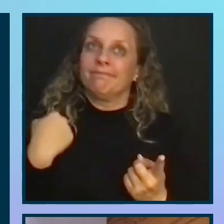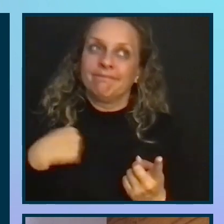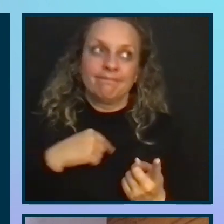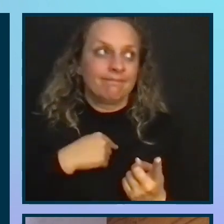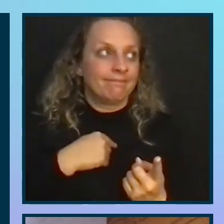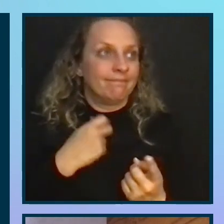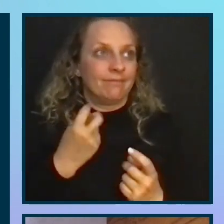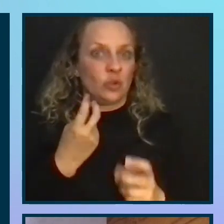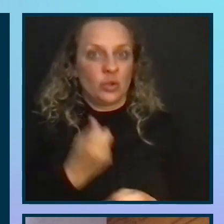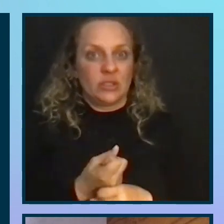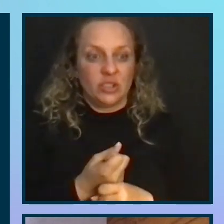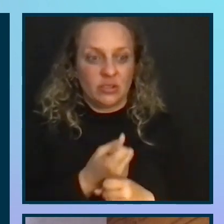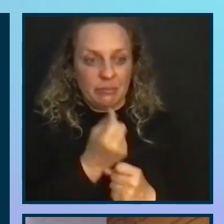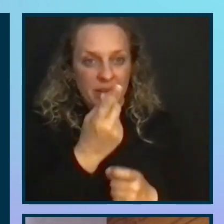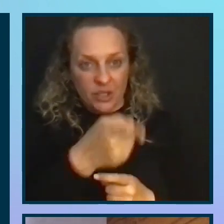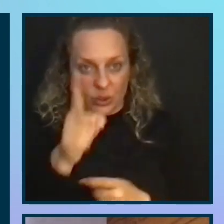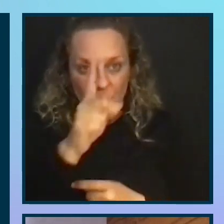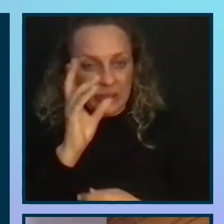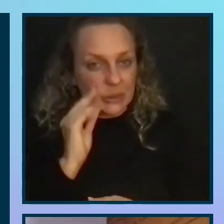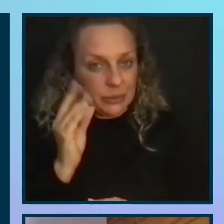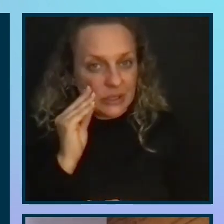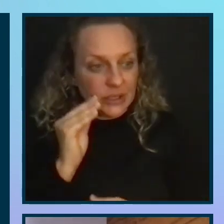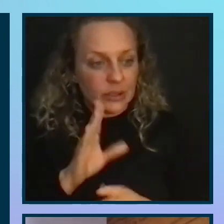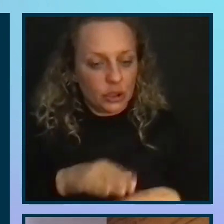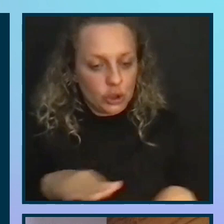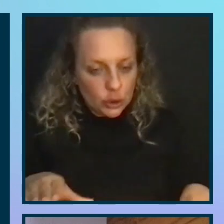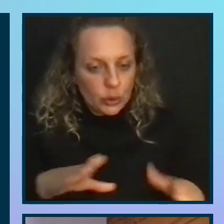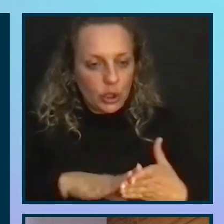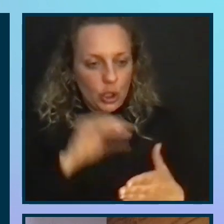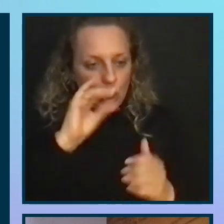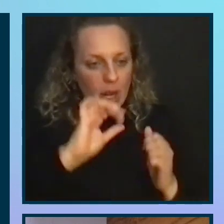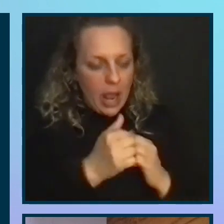helping their children, learning to read, splitting your focus.